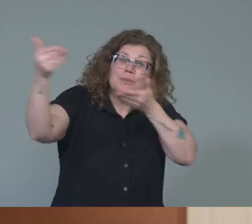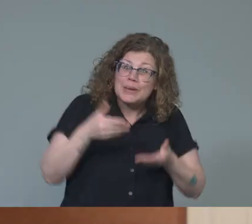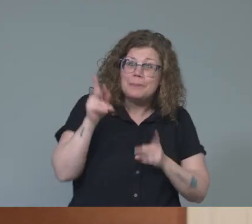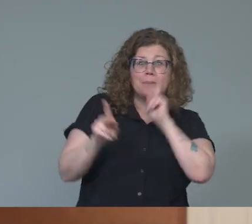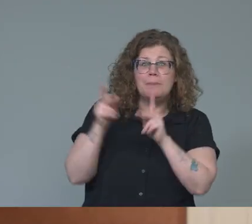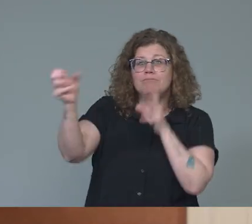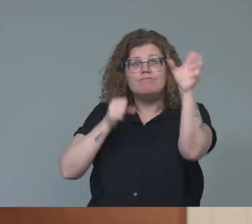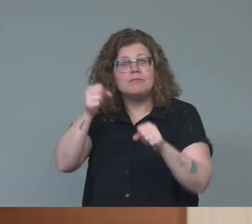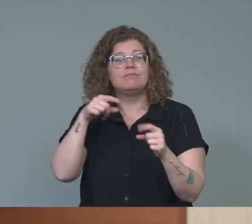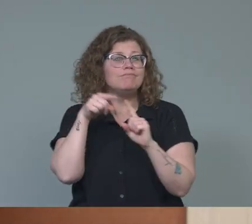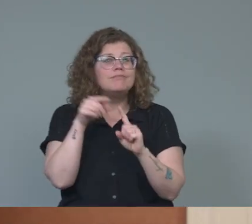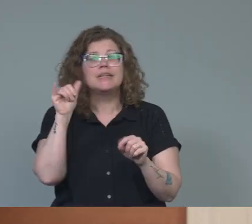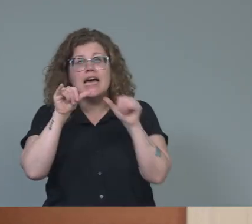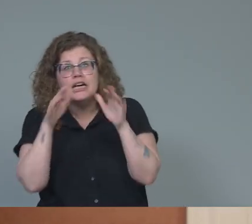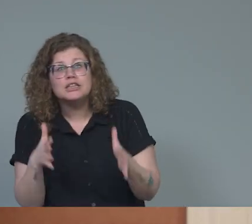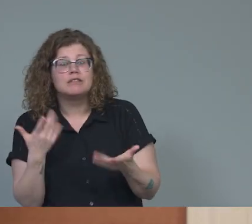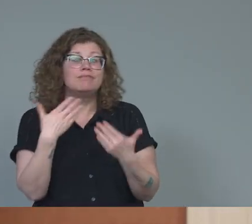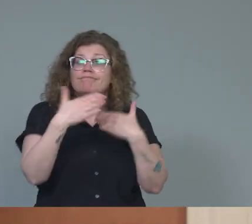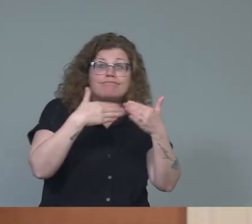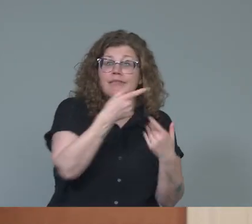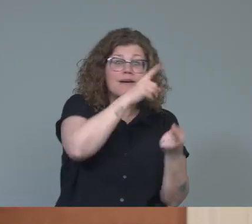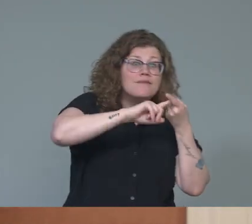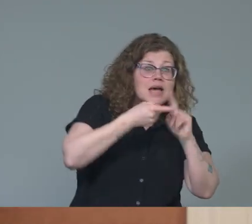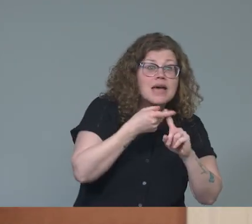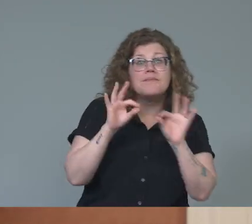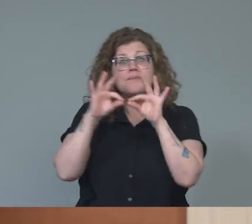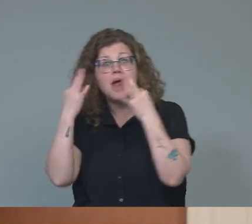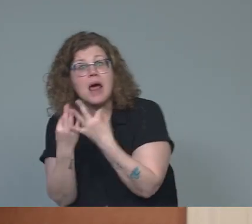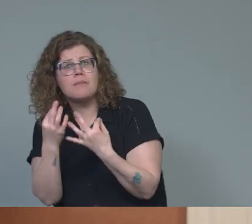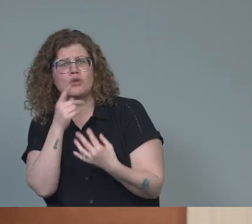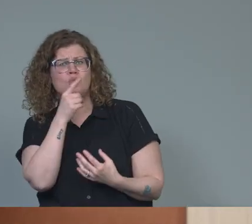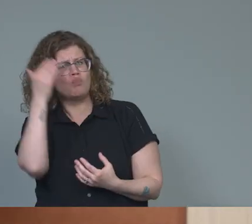They're wonderful service providers and really, really excellent at making public art.